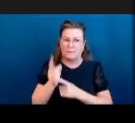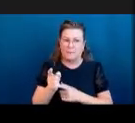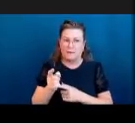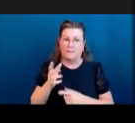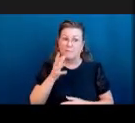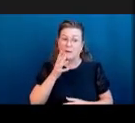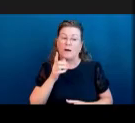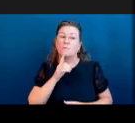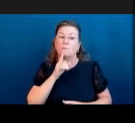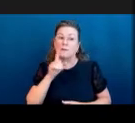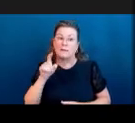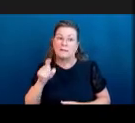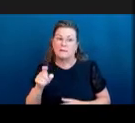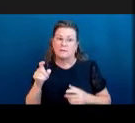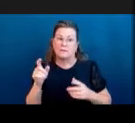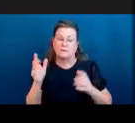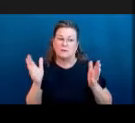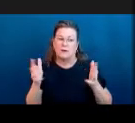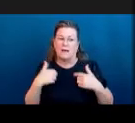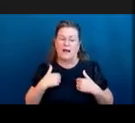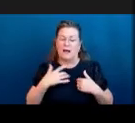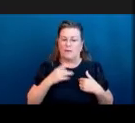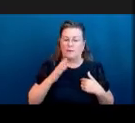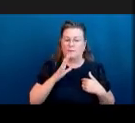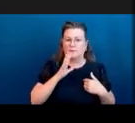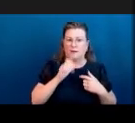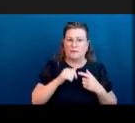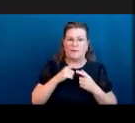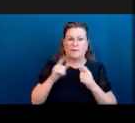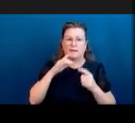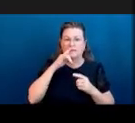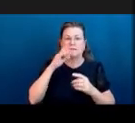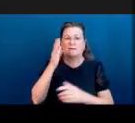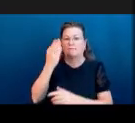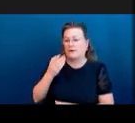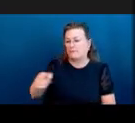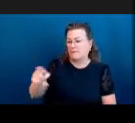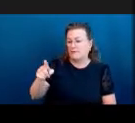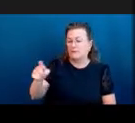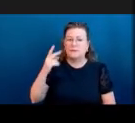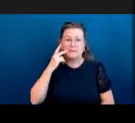needed to talk, but I don't like to talk about kids in front of them, but you can see in the video him show some of these,